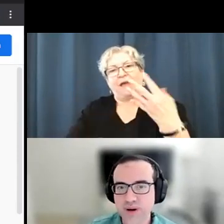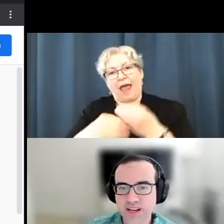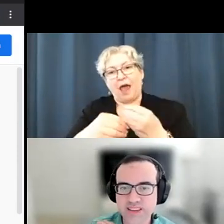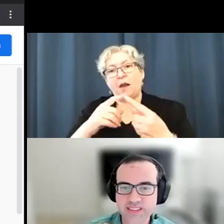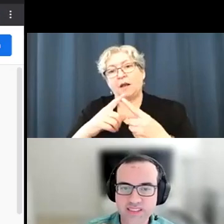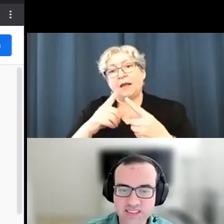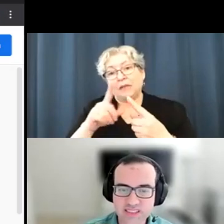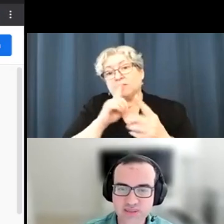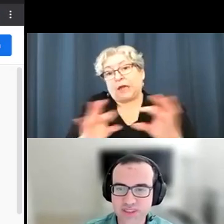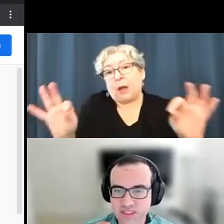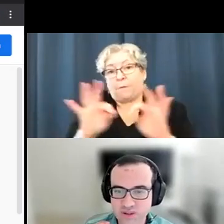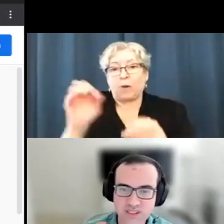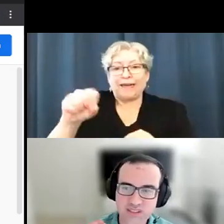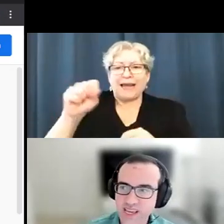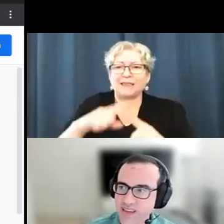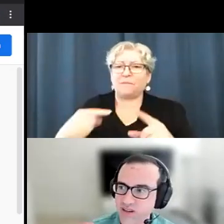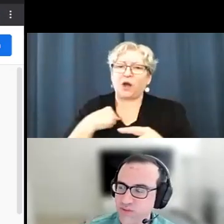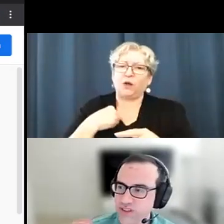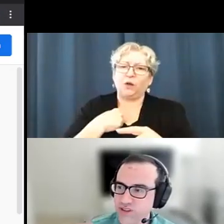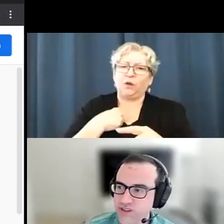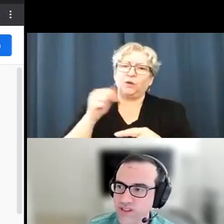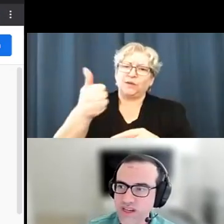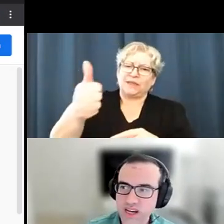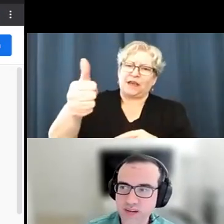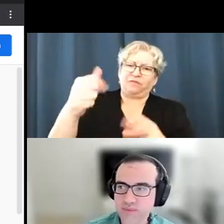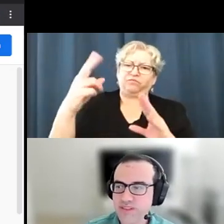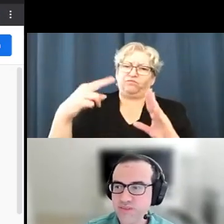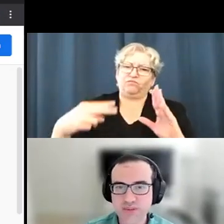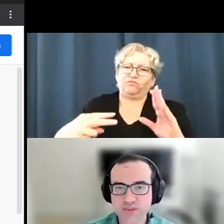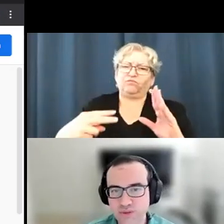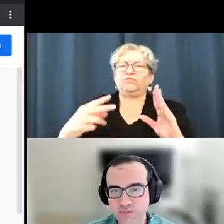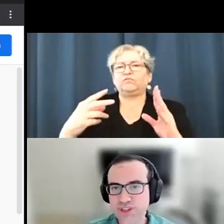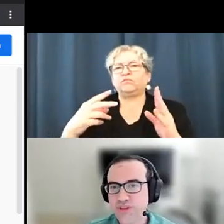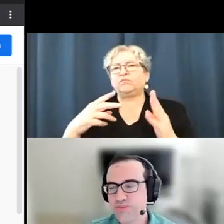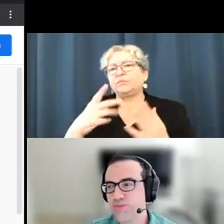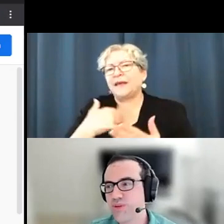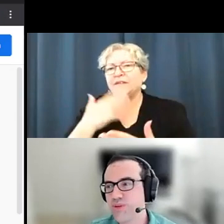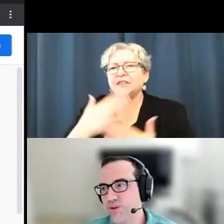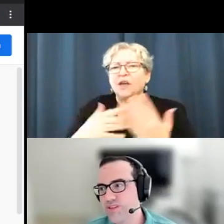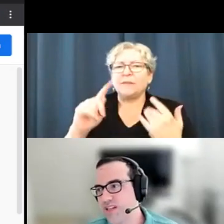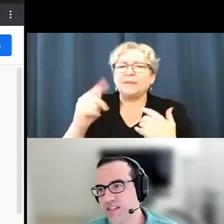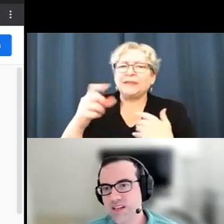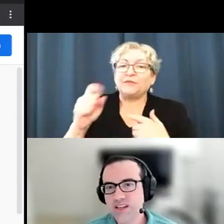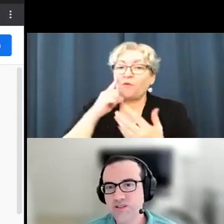but this is something that you can take and hopefully, learn some tips for procurement, but we're gonna be focusing on